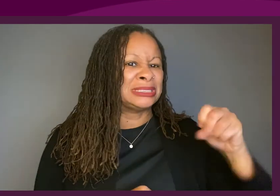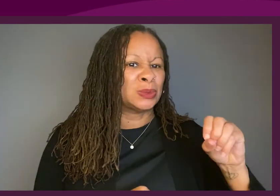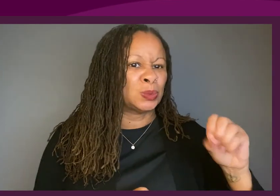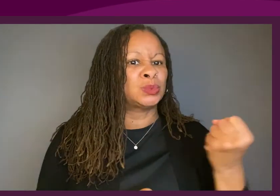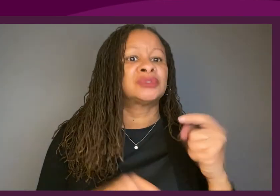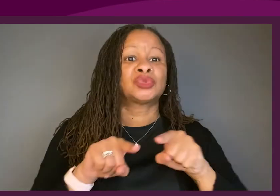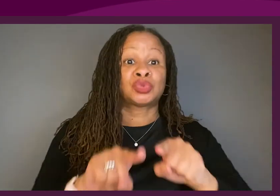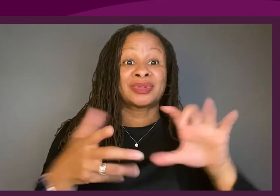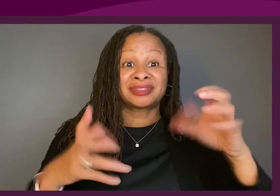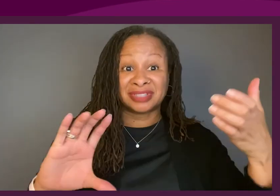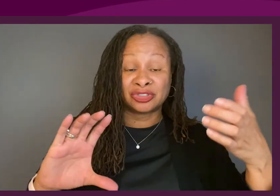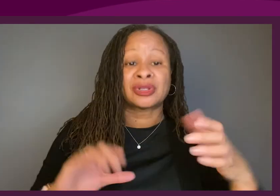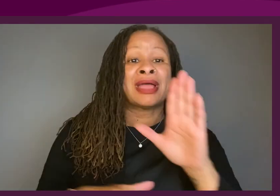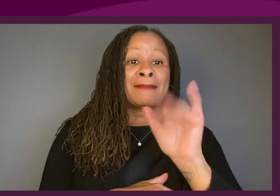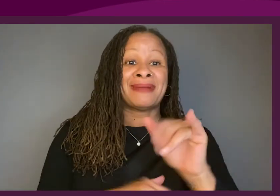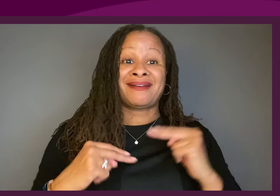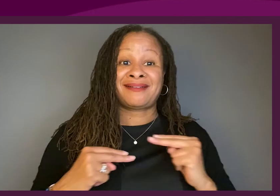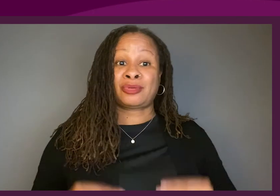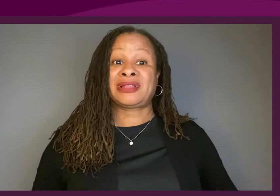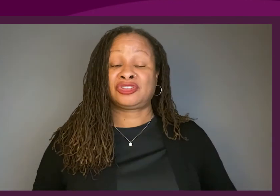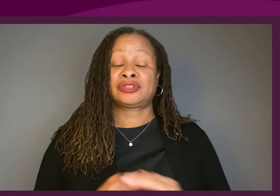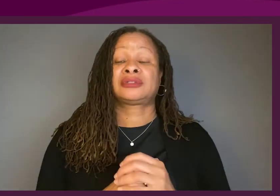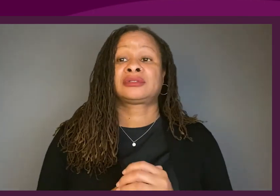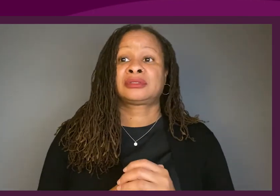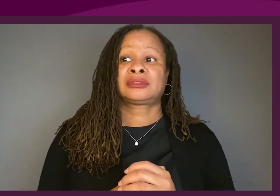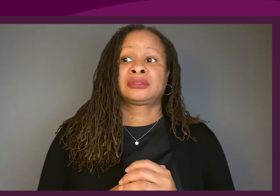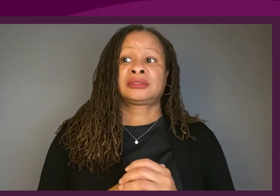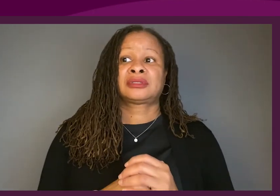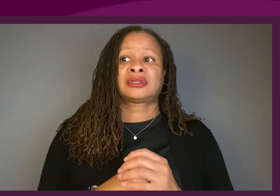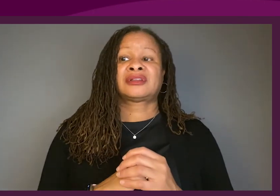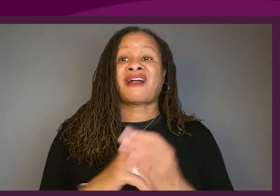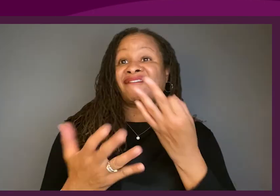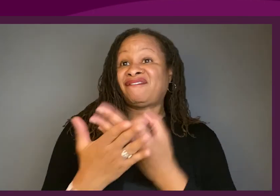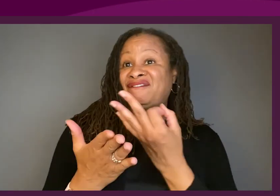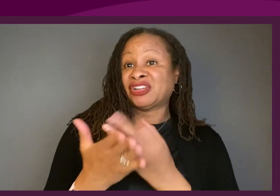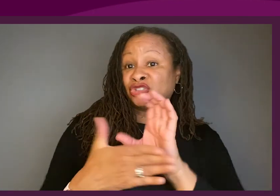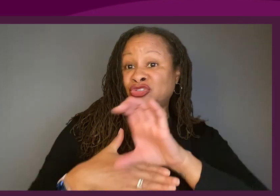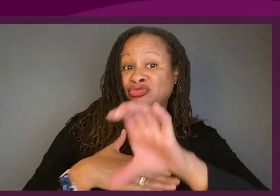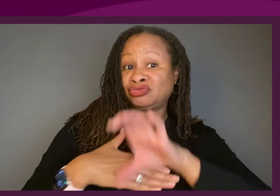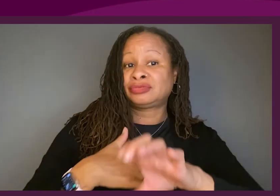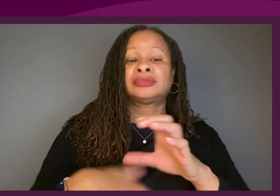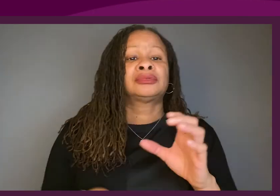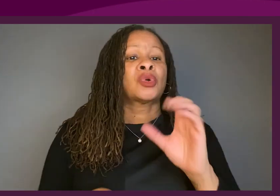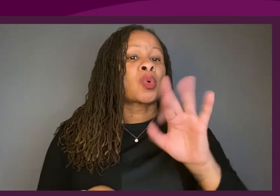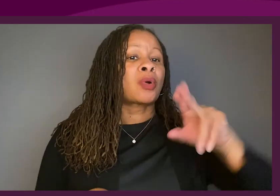we launched the Global Alliance for Disaster Resource Acceleration and have been working